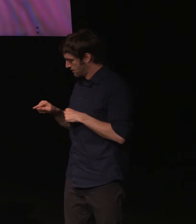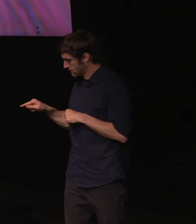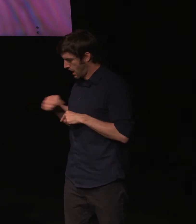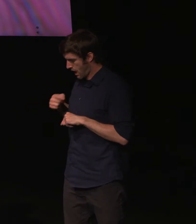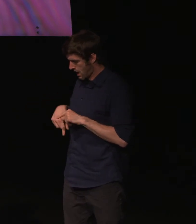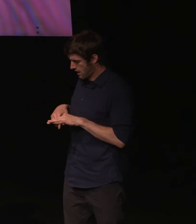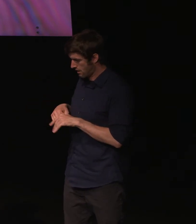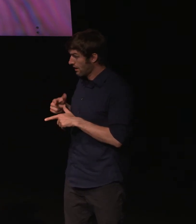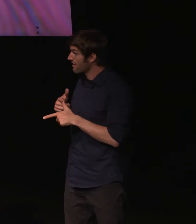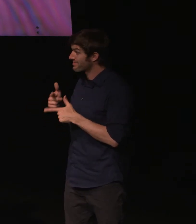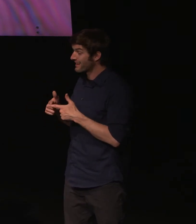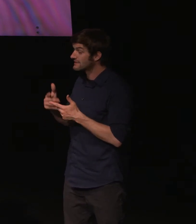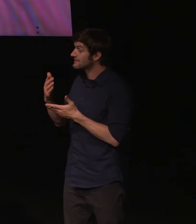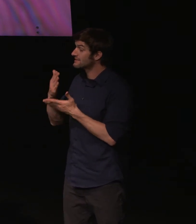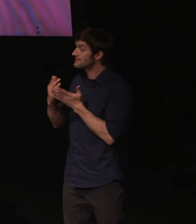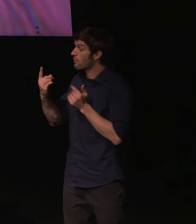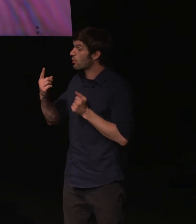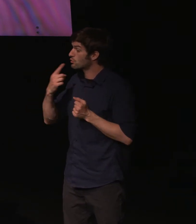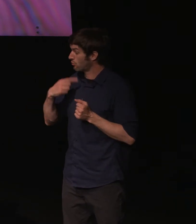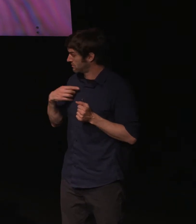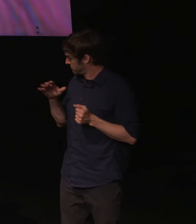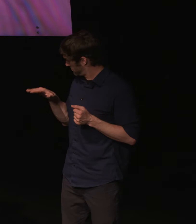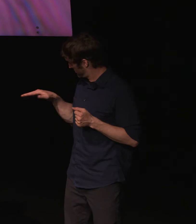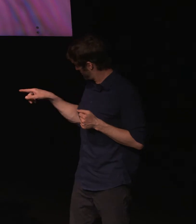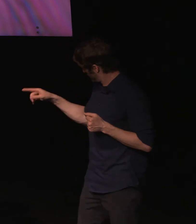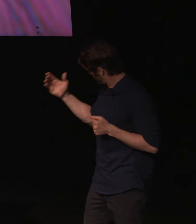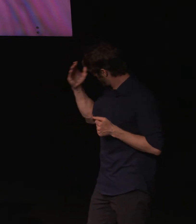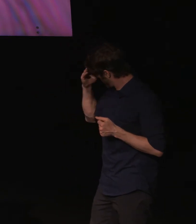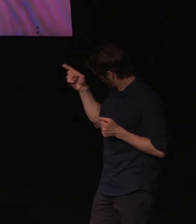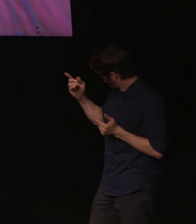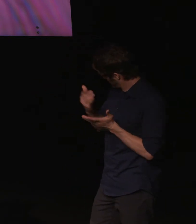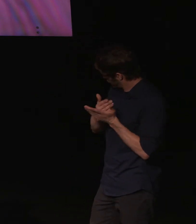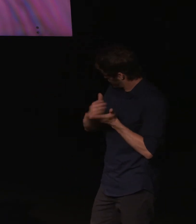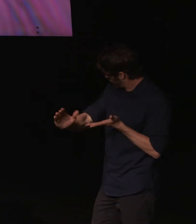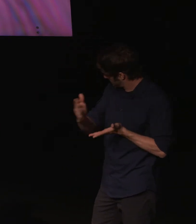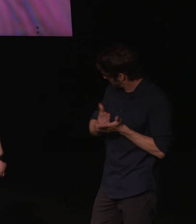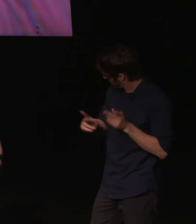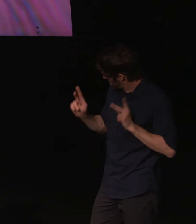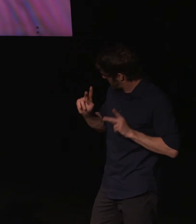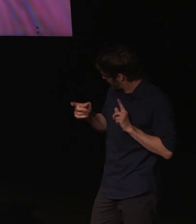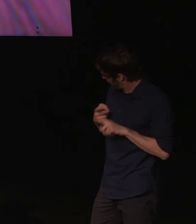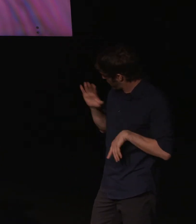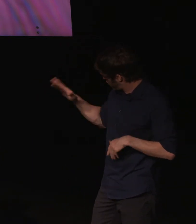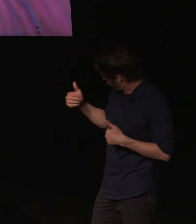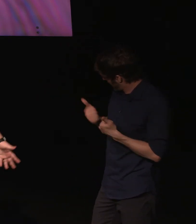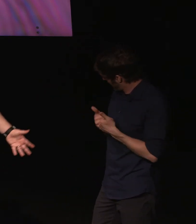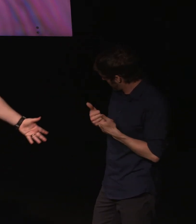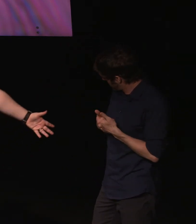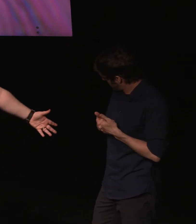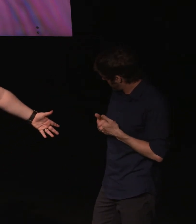that I was excluding other people from playing something, from playing something that may have been their favorite game.